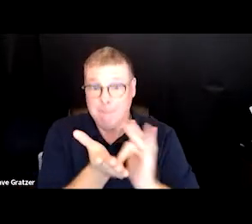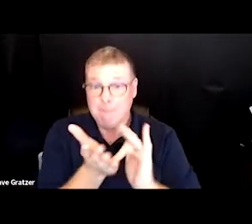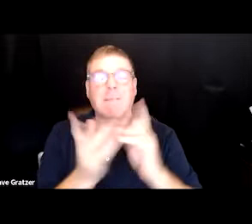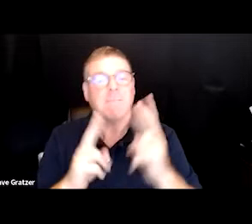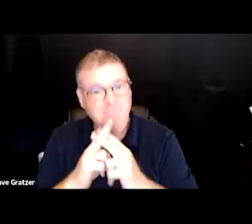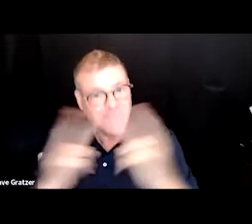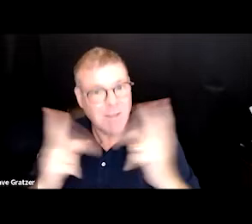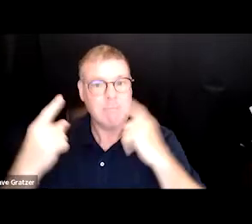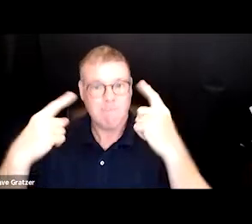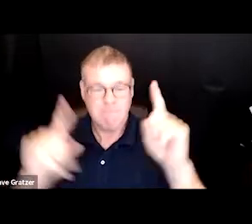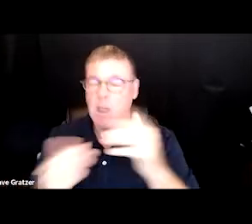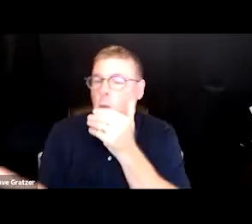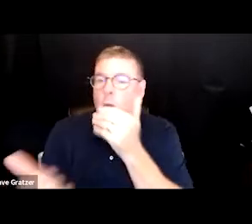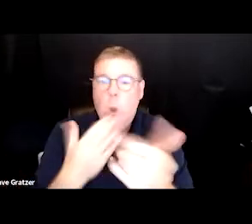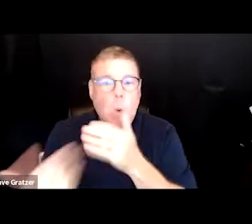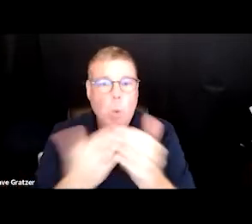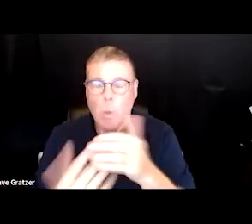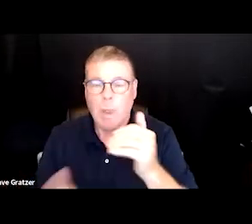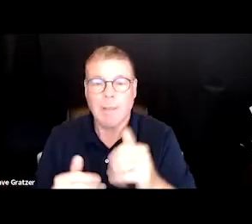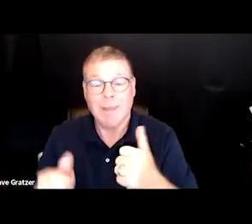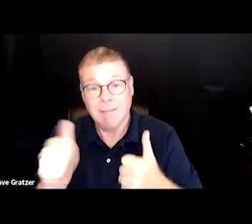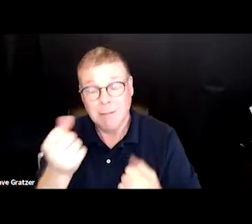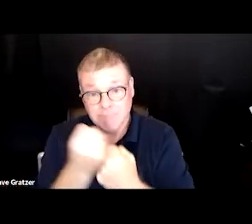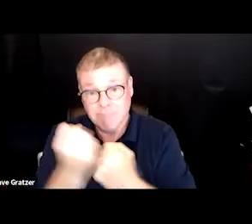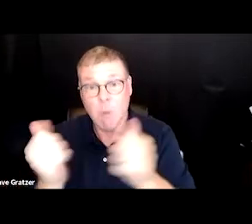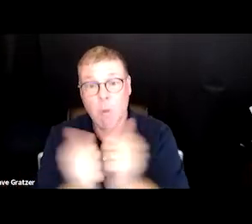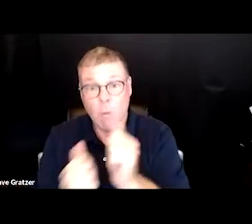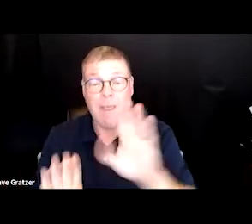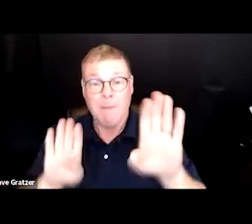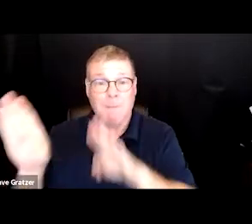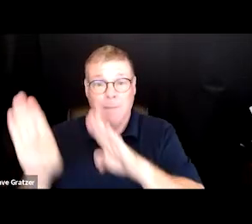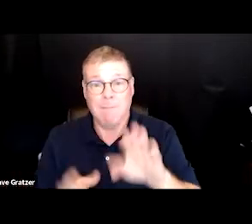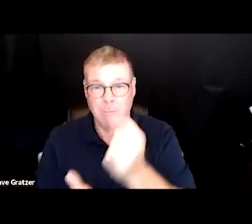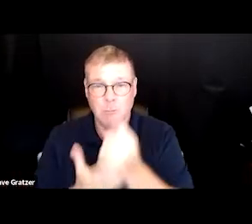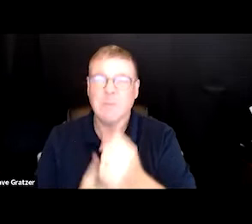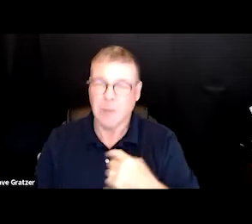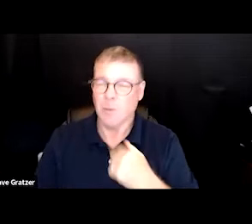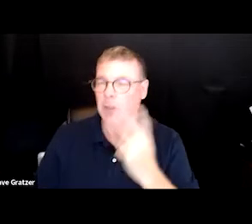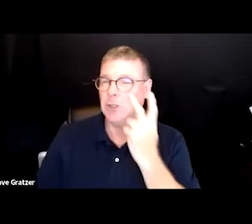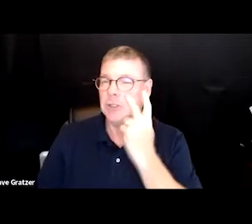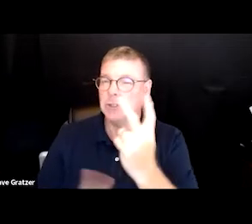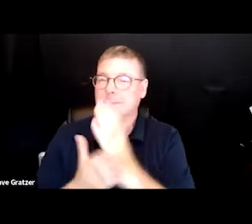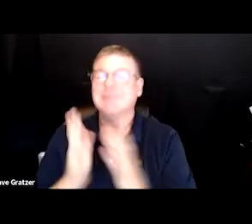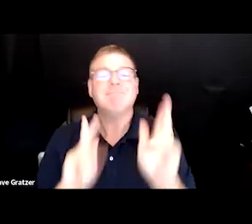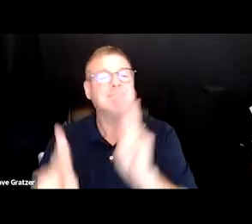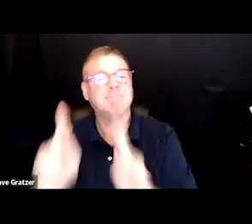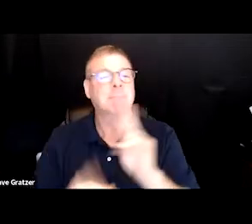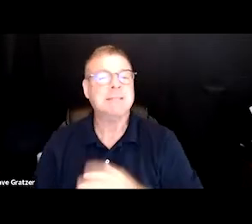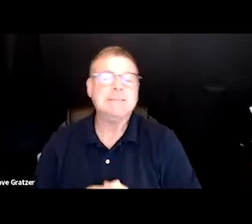whether or not they're accompanied by behavioral treatment. So we did see kind of some discrepancies